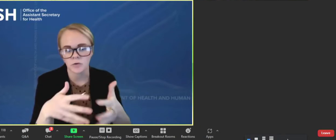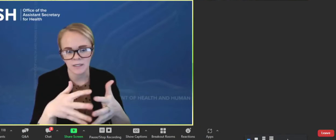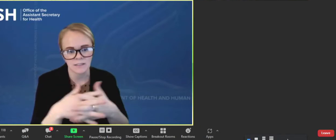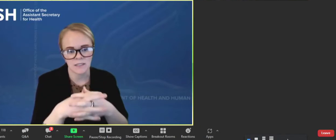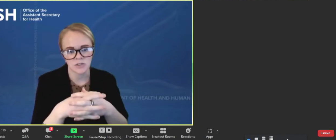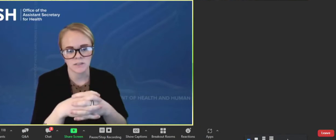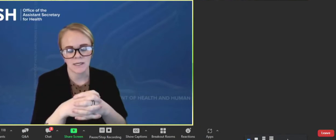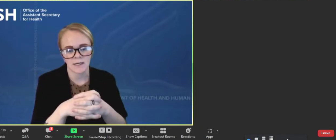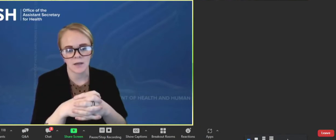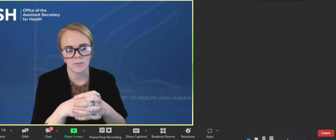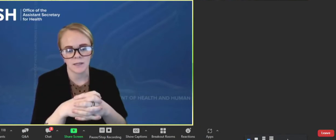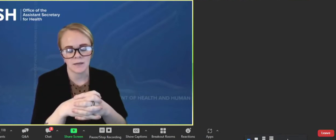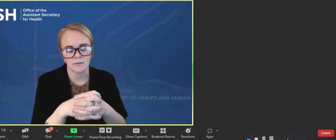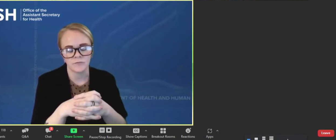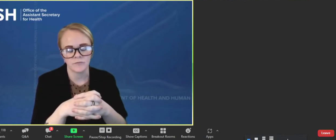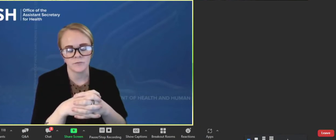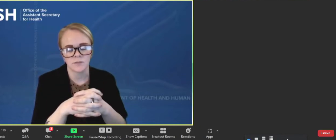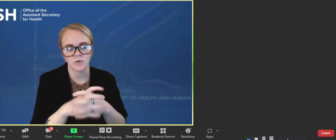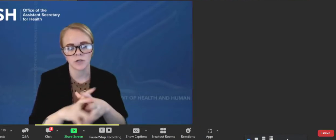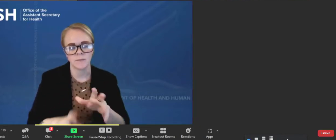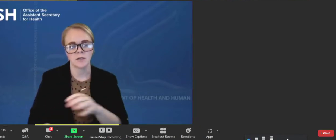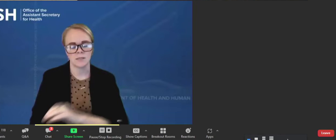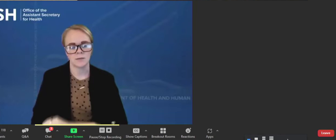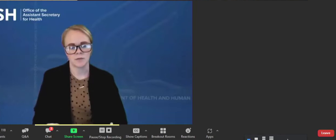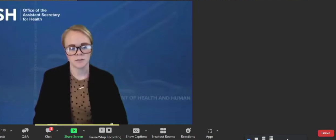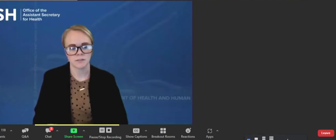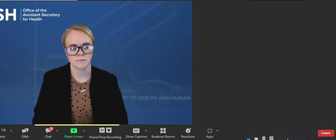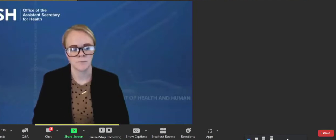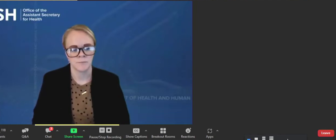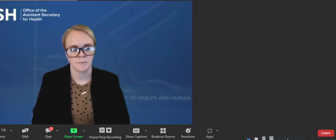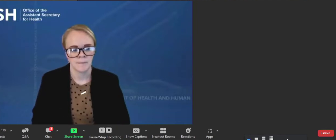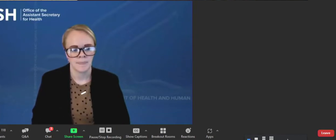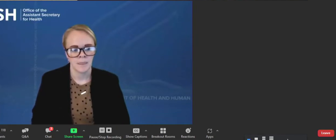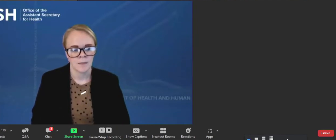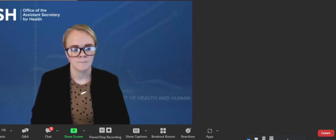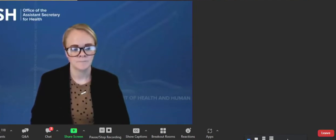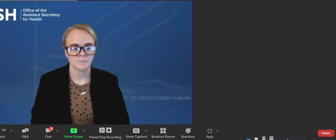organizations that can help support community members. Thank you for asking that.